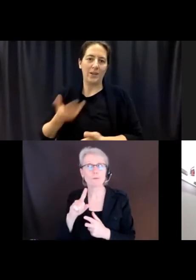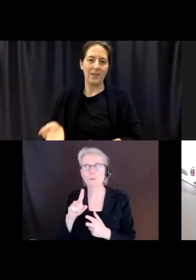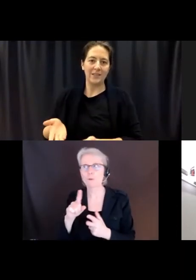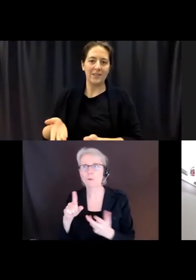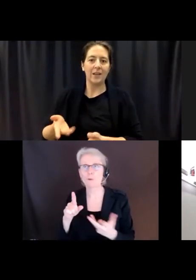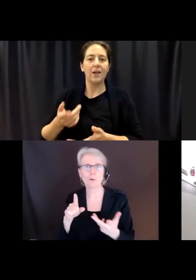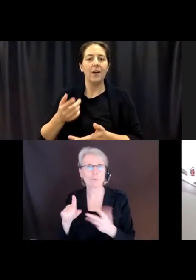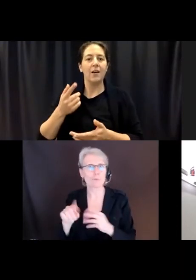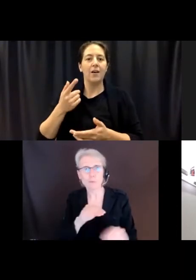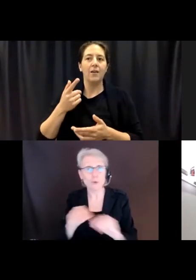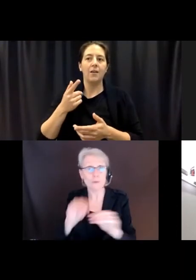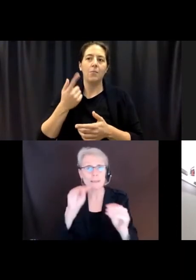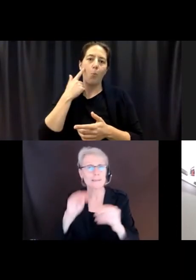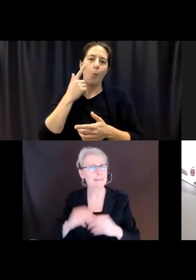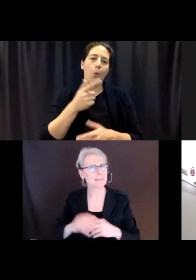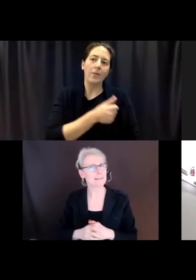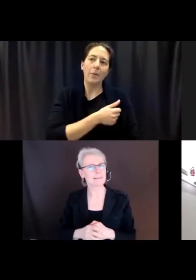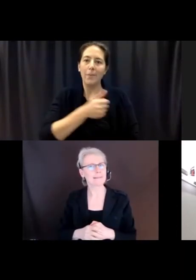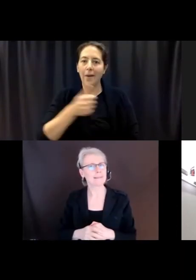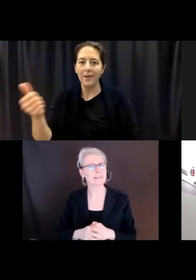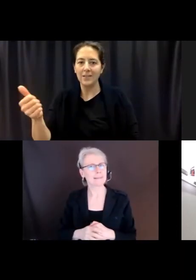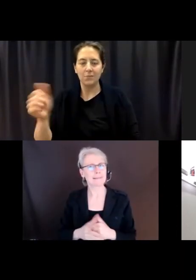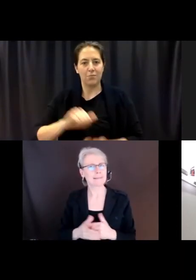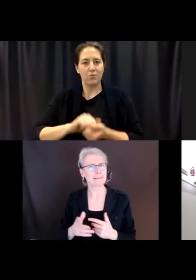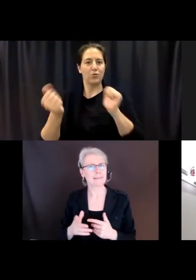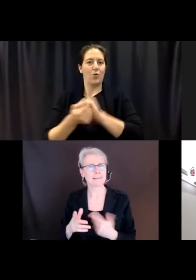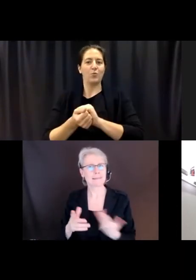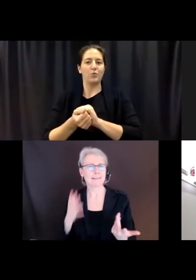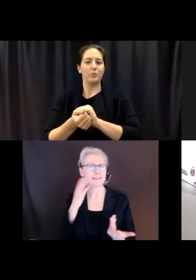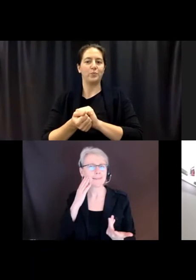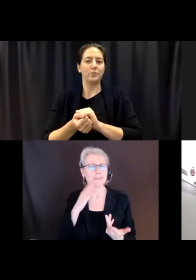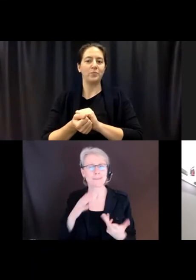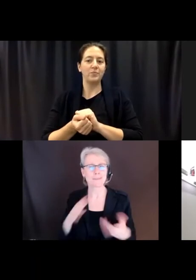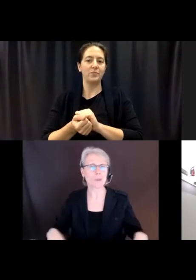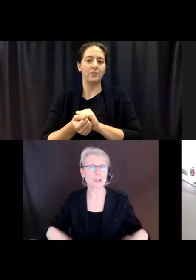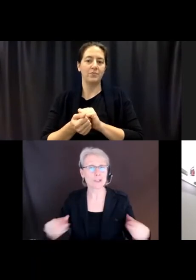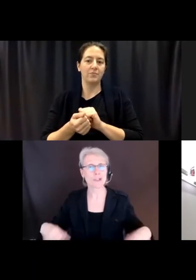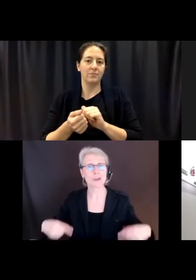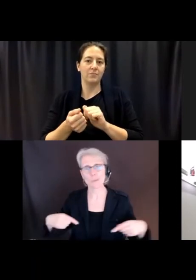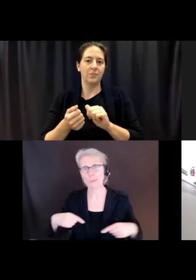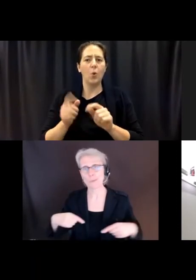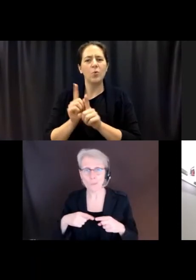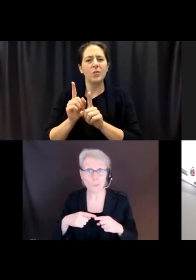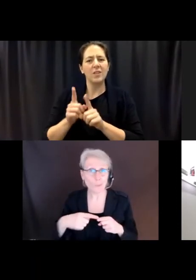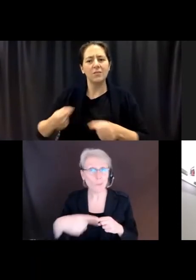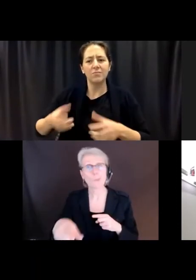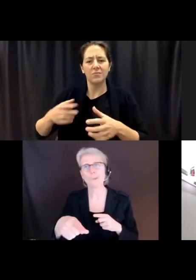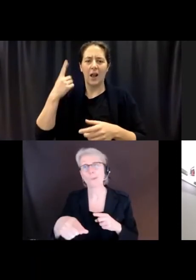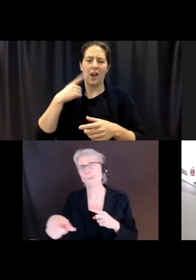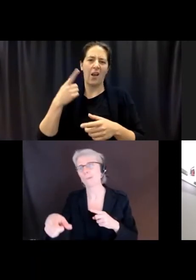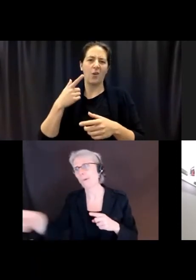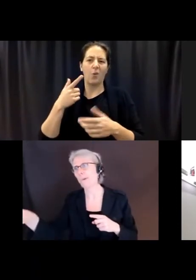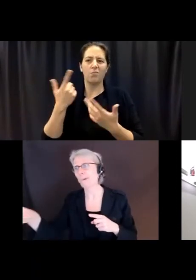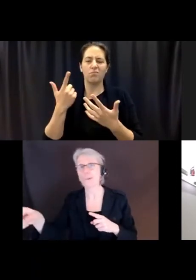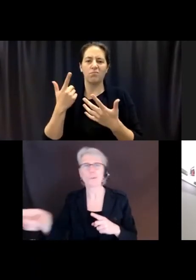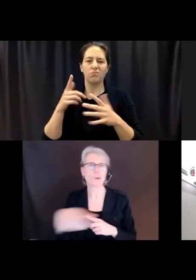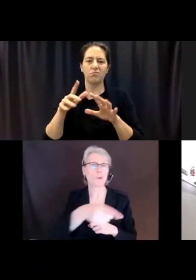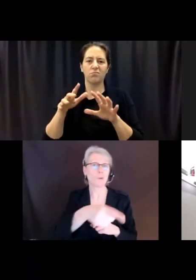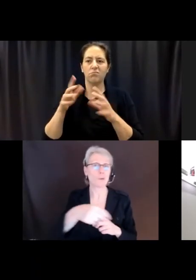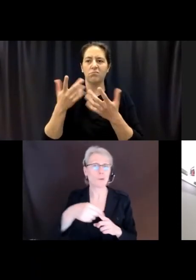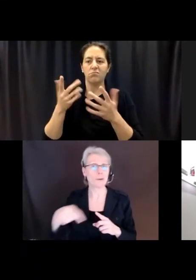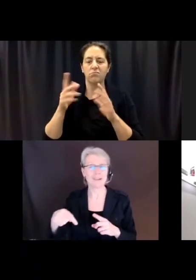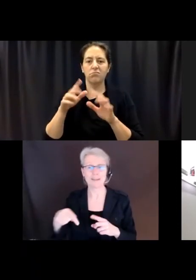A WHEELCHAIR TO GO FROM ONE LOCATION TO THE NEXT. A WHEELCHAIR MIGHT SUDDENLY APPEAR DIFFERENT.